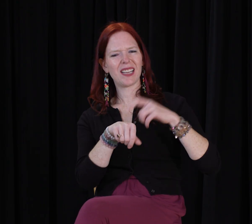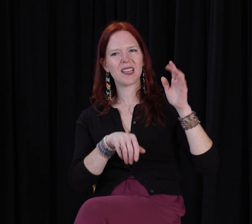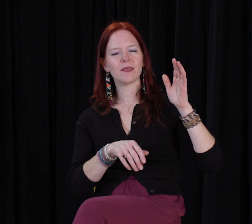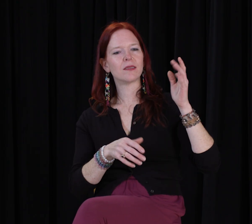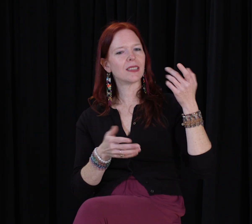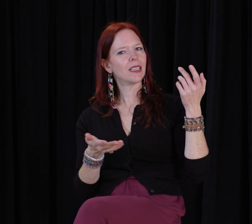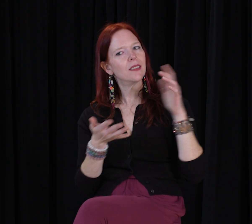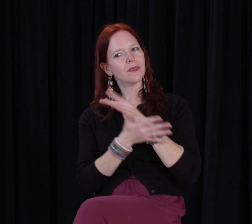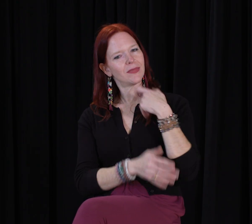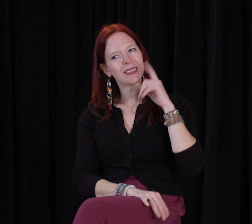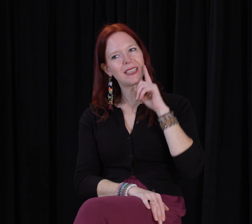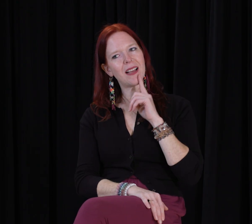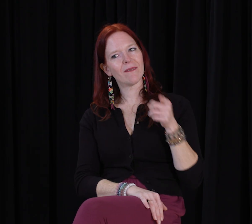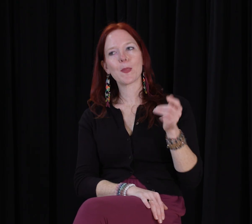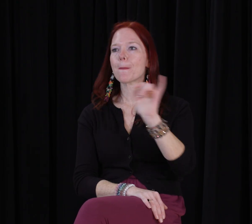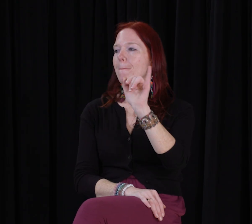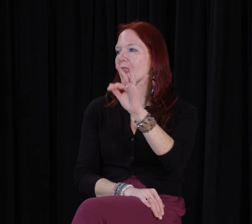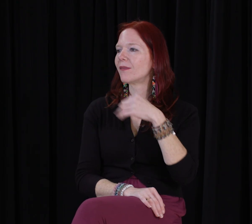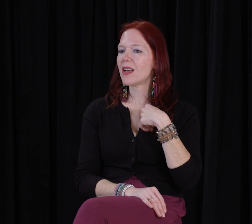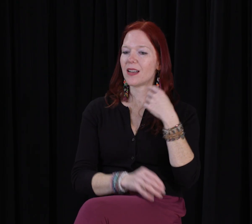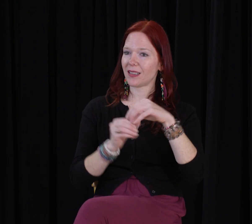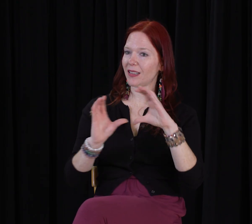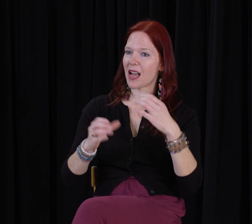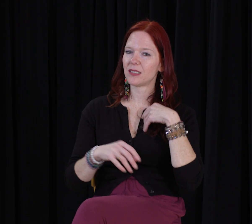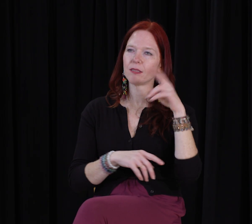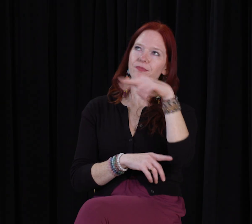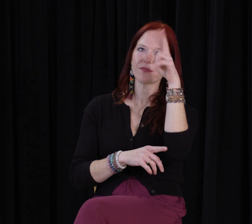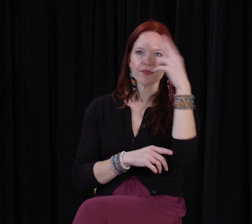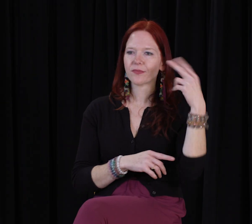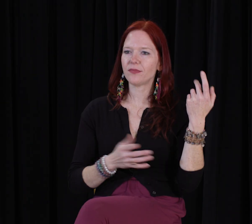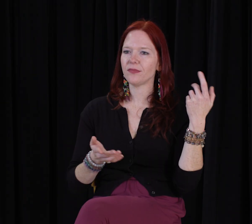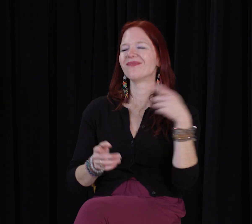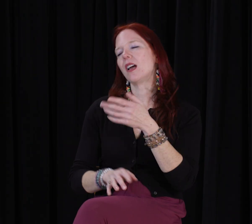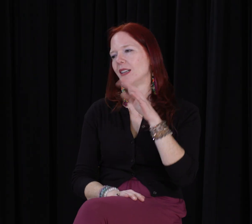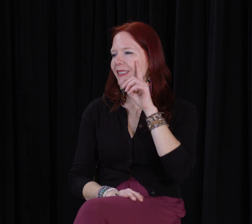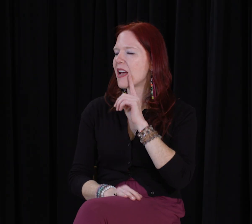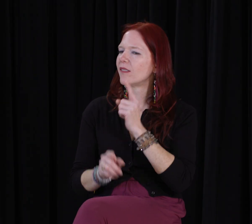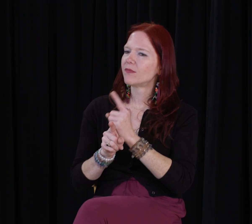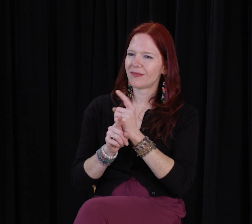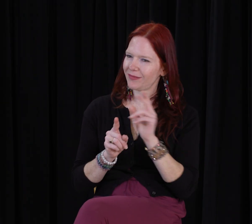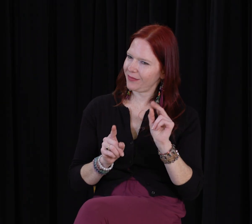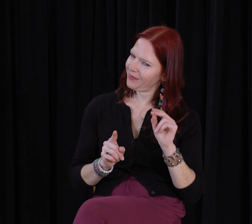were overlooked because I’m Deaf. Like, if I was in class and unfocused, looking around, teachers attributed it to my deafness.